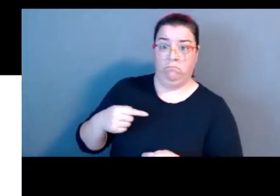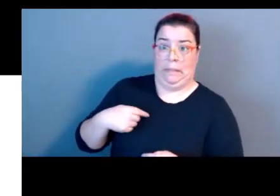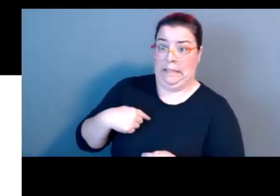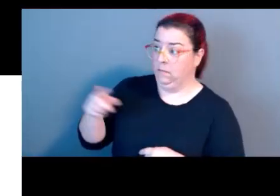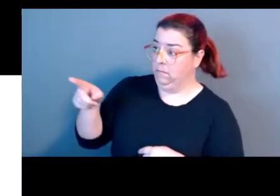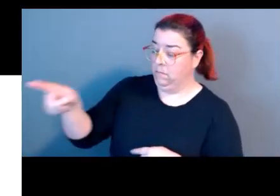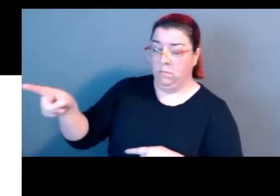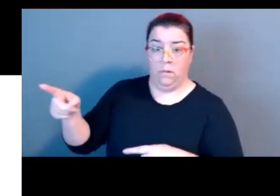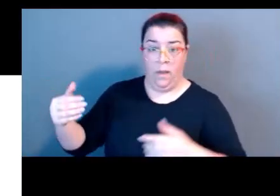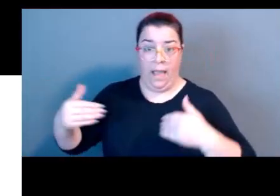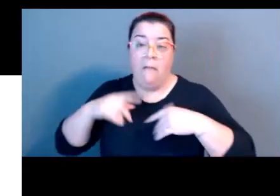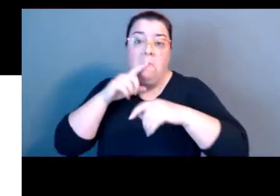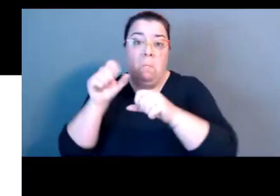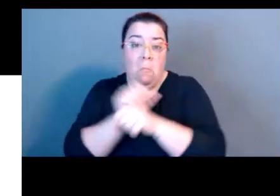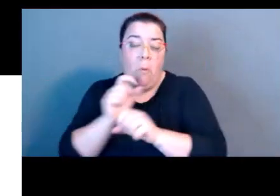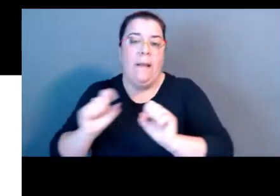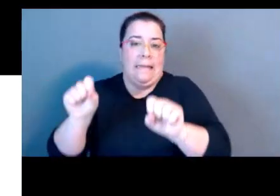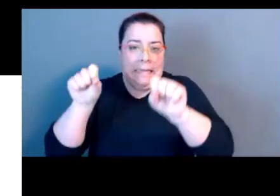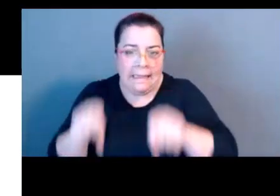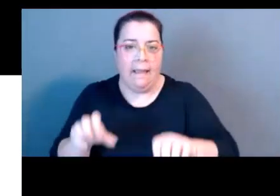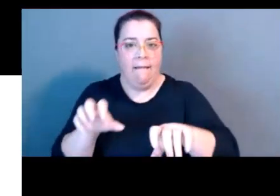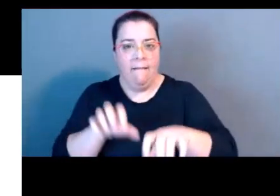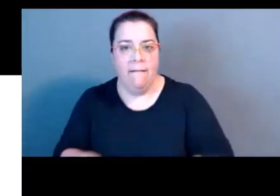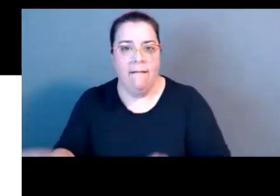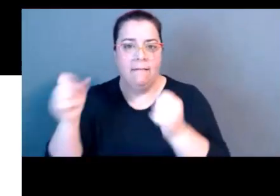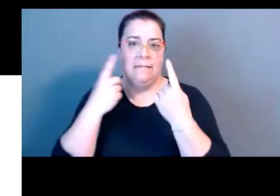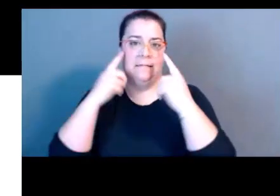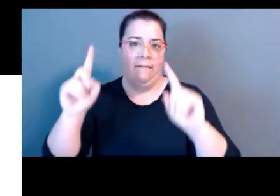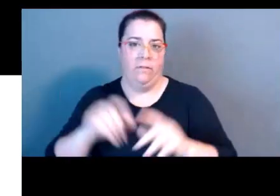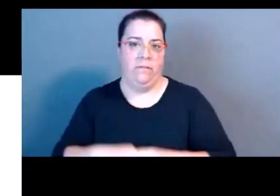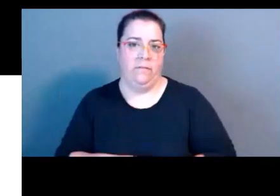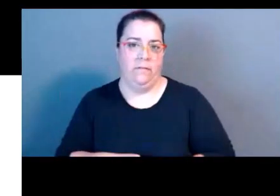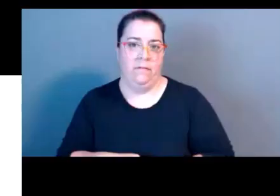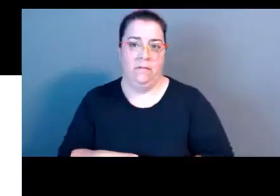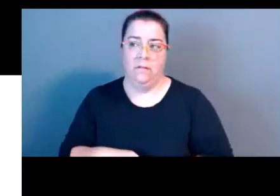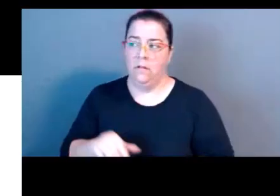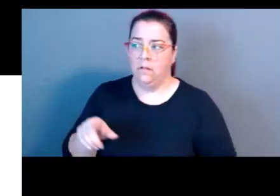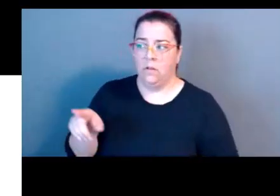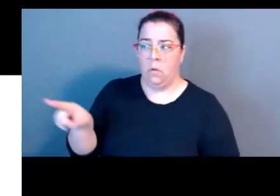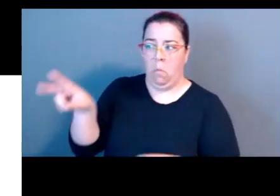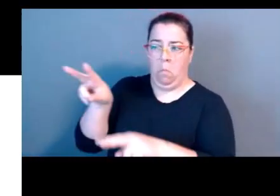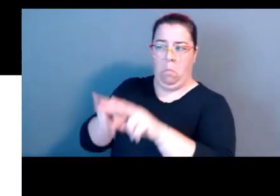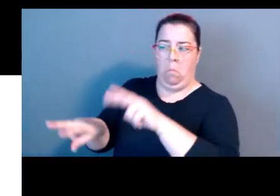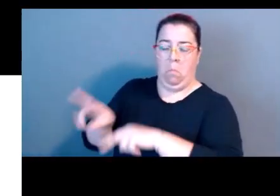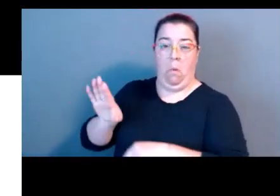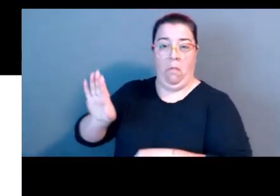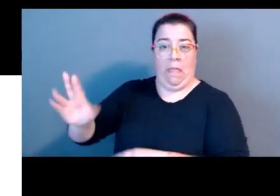So ask yourself the question, does this residency have a proven history of hosting a residency program?